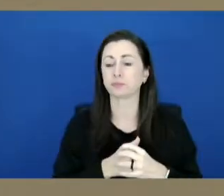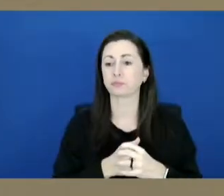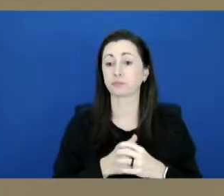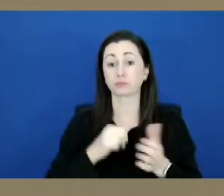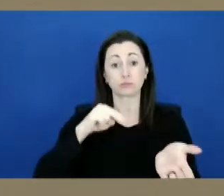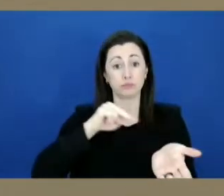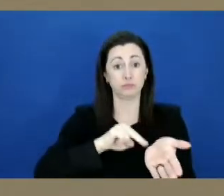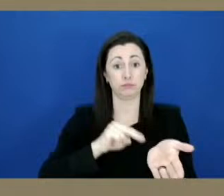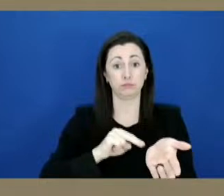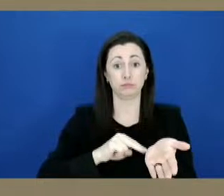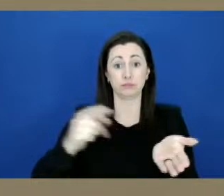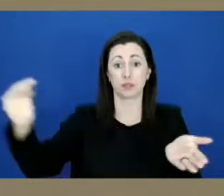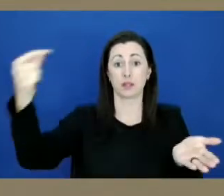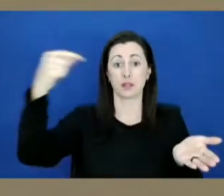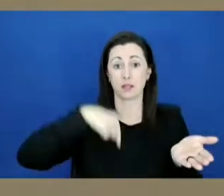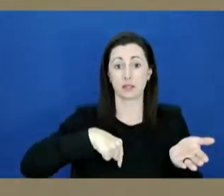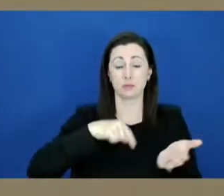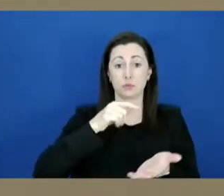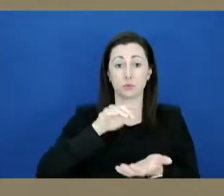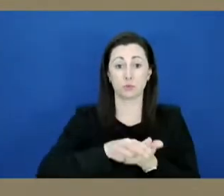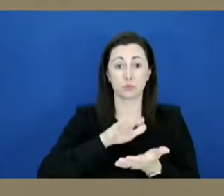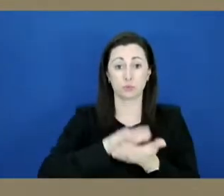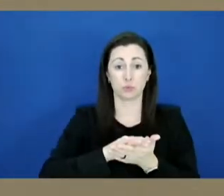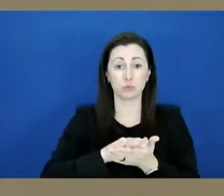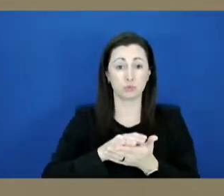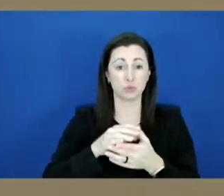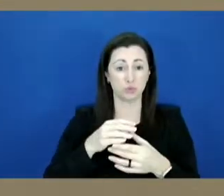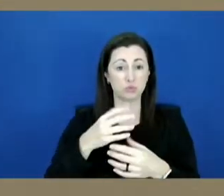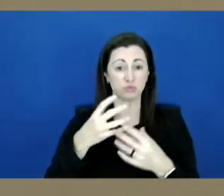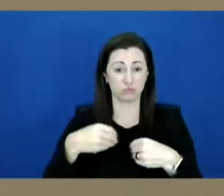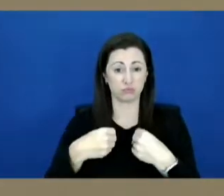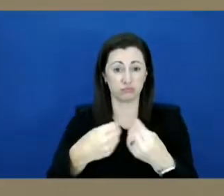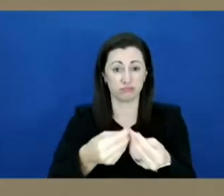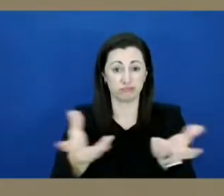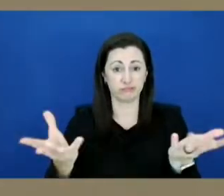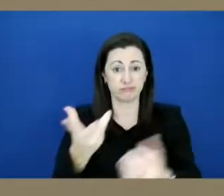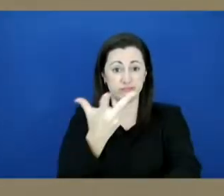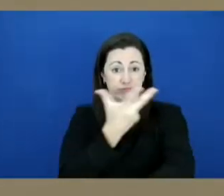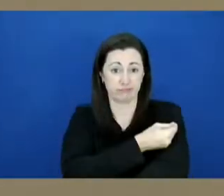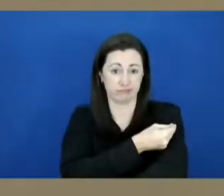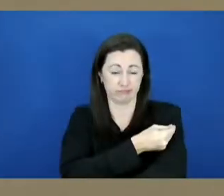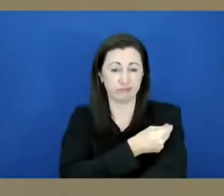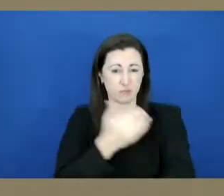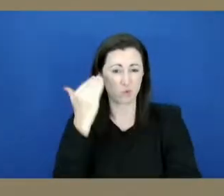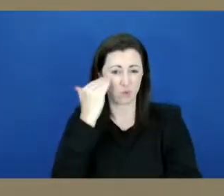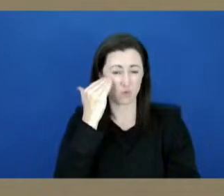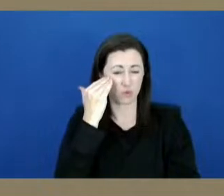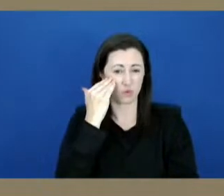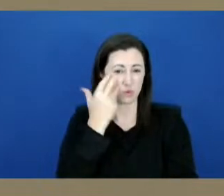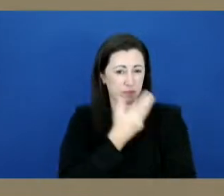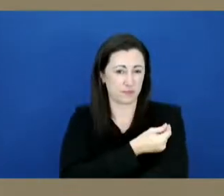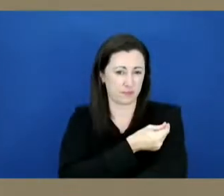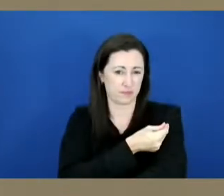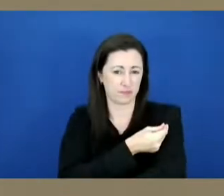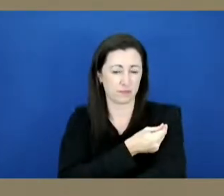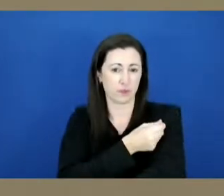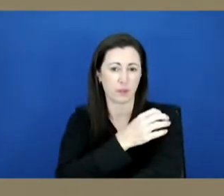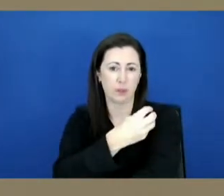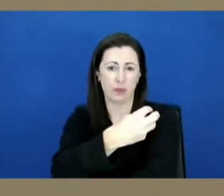BUT WHEN THE NURSE CAME TO OUR